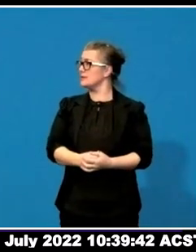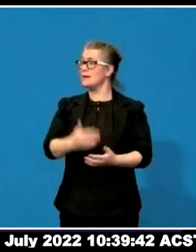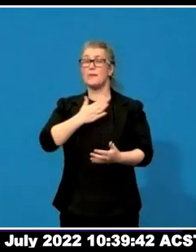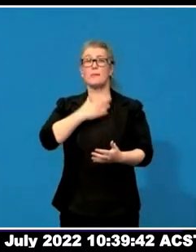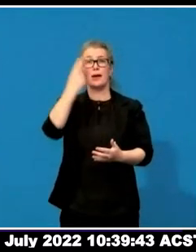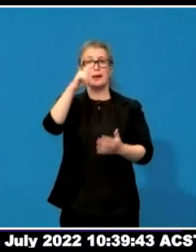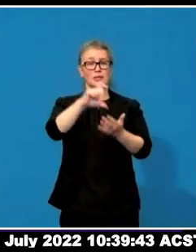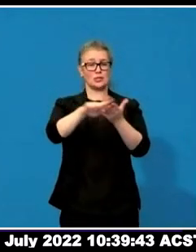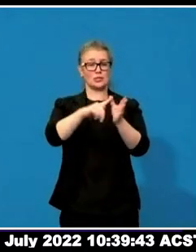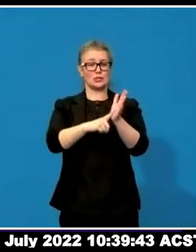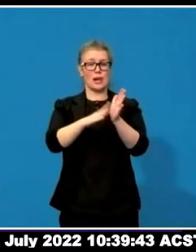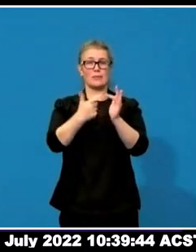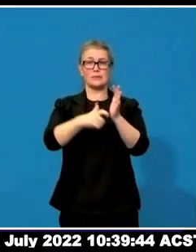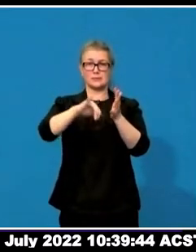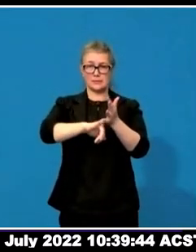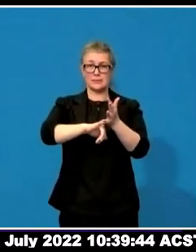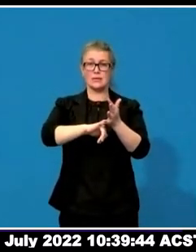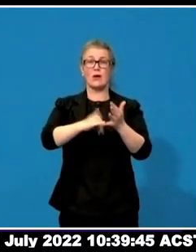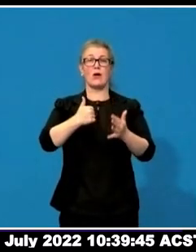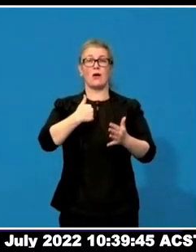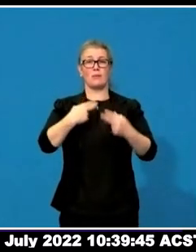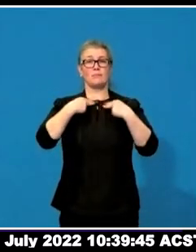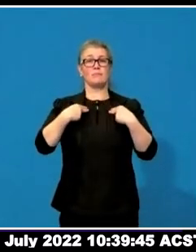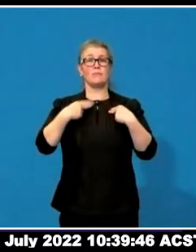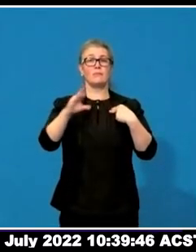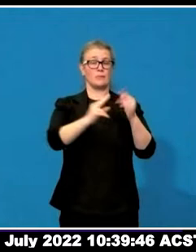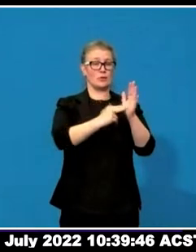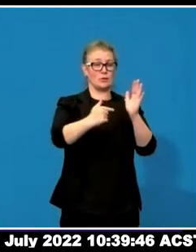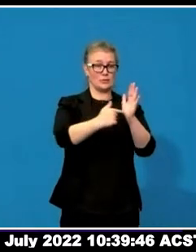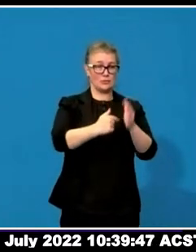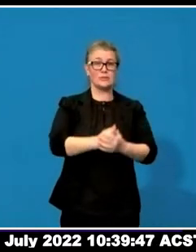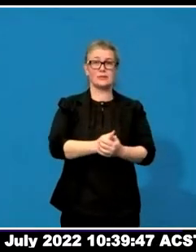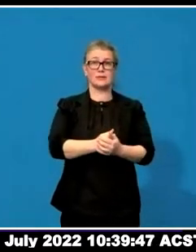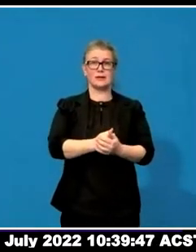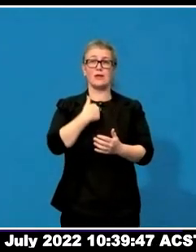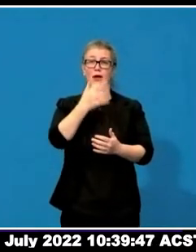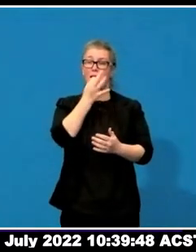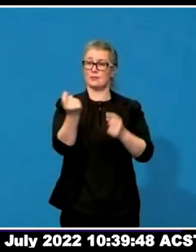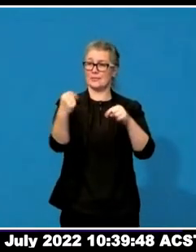I'm instructed by the Solicitor for the Northern Territory, and I seek leave to appear today. CHAIR: Thank you, Ms Chalmers.